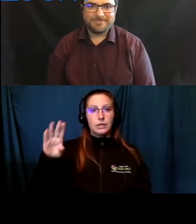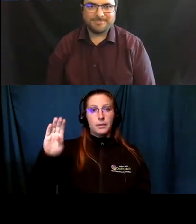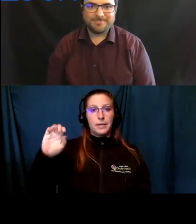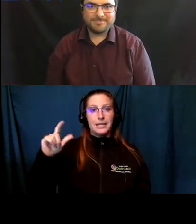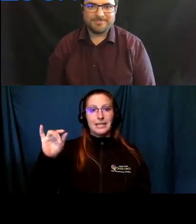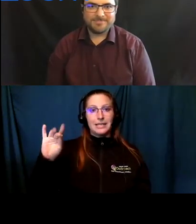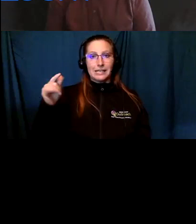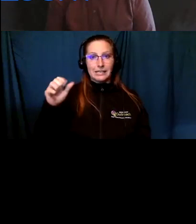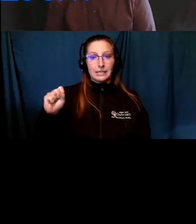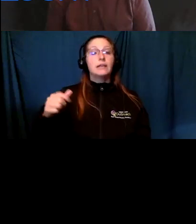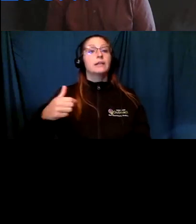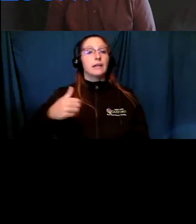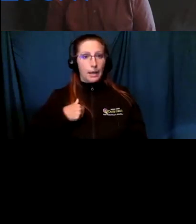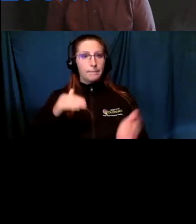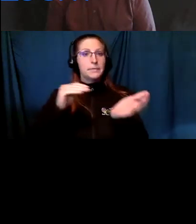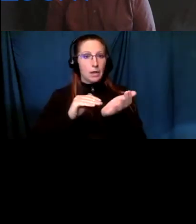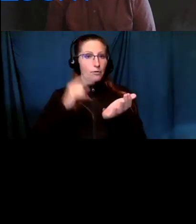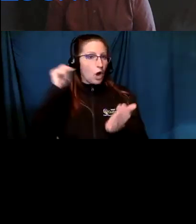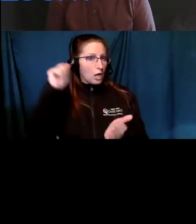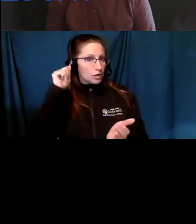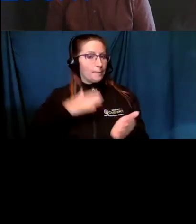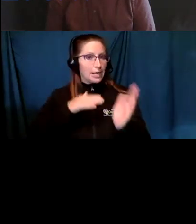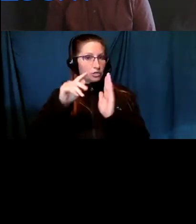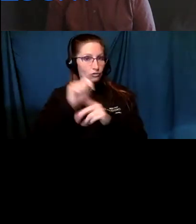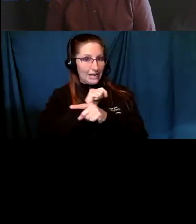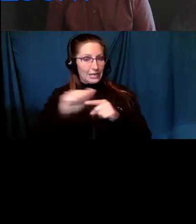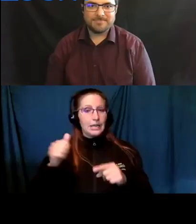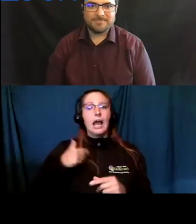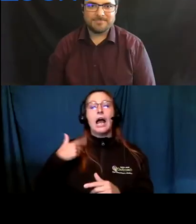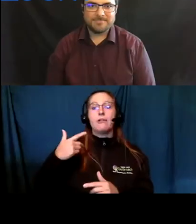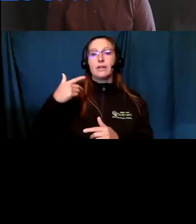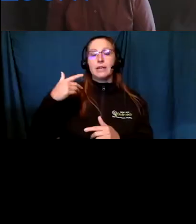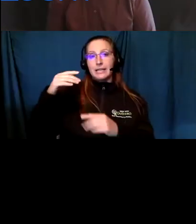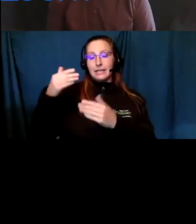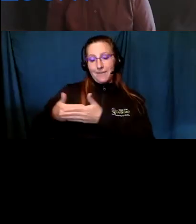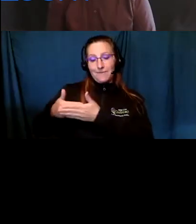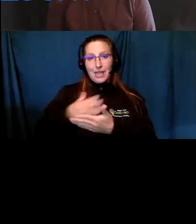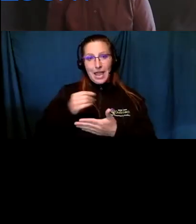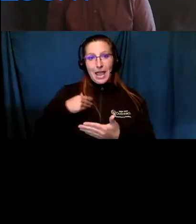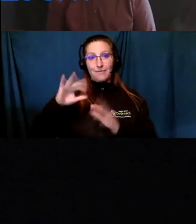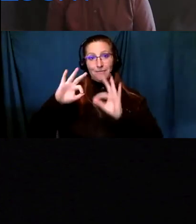training. I have a background in infant and family mental health and I've been in this job for almost